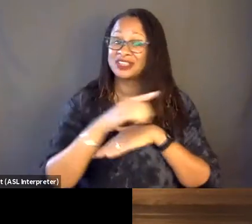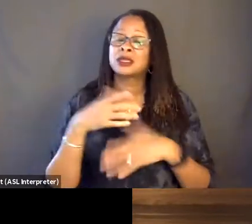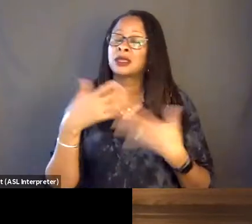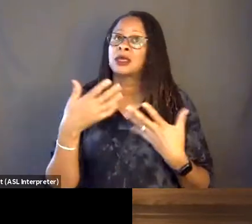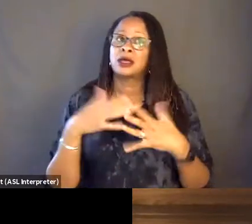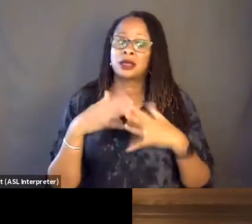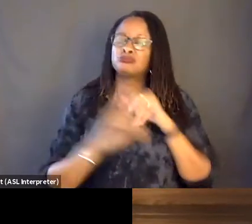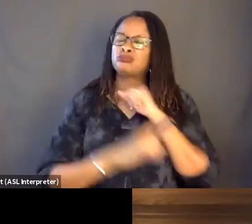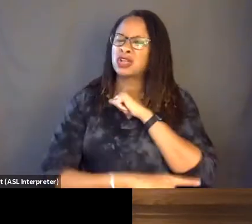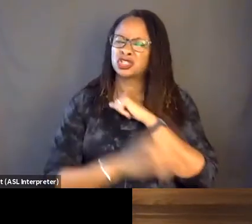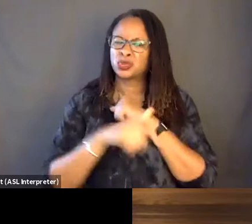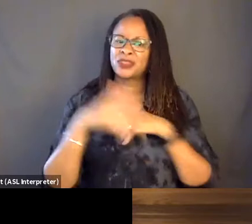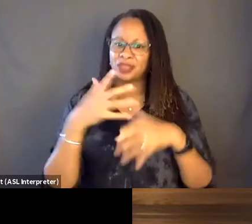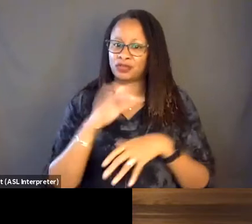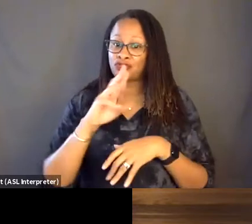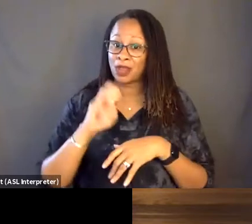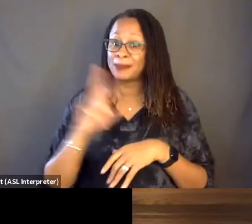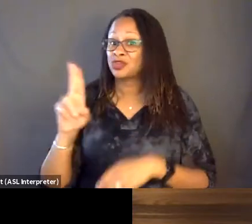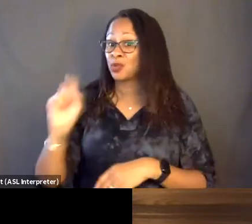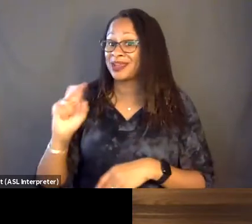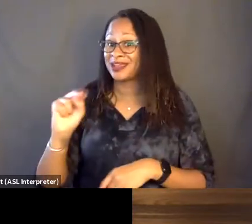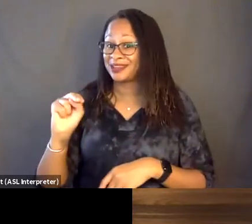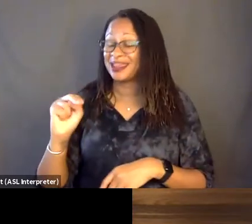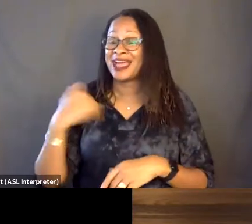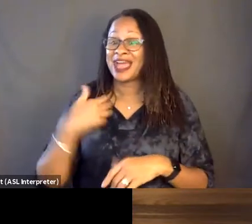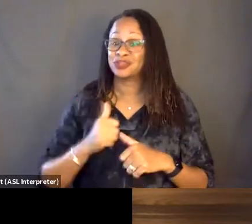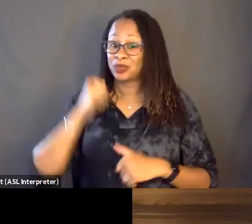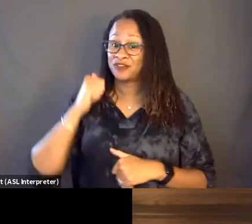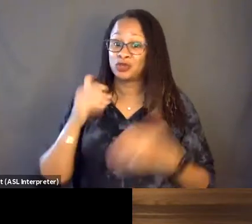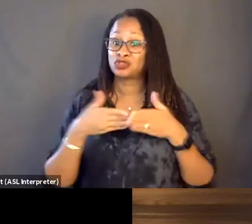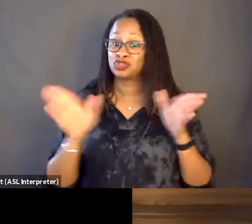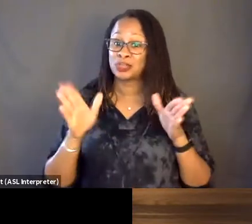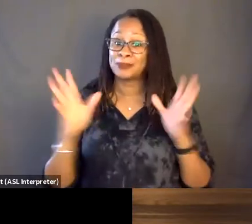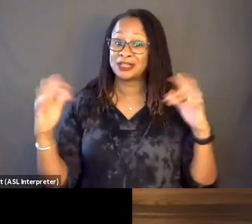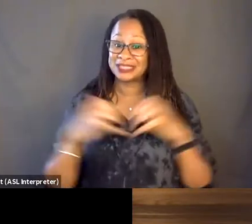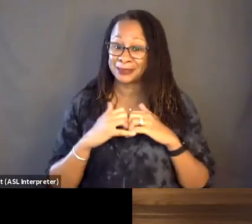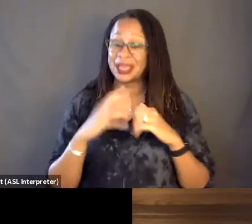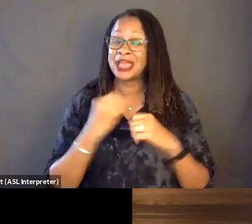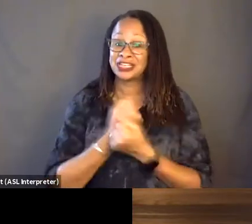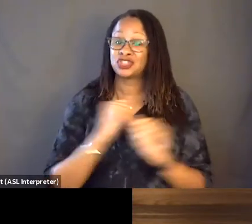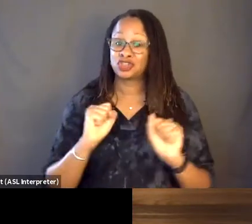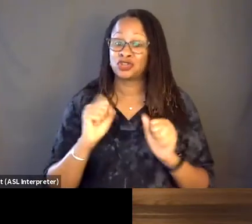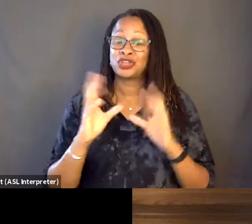The United Nations has refused, on the General Assembly and Security Council, to take this up, as well.